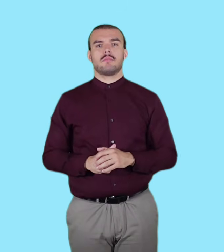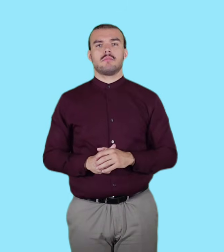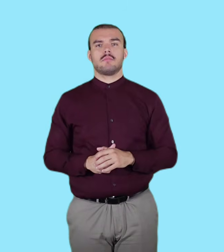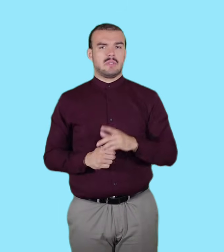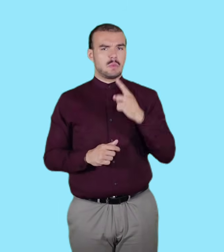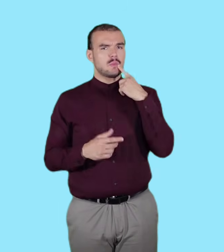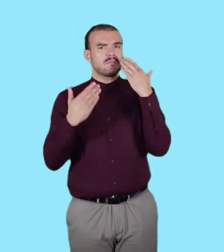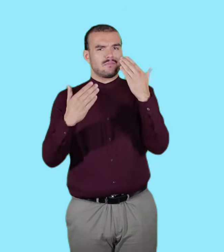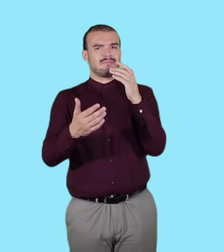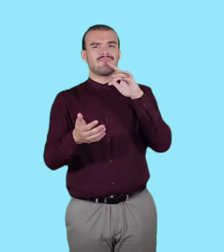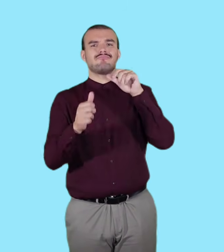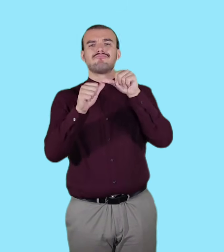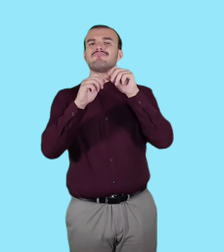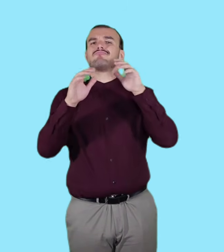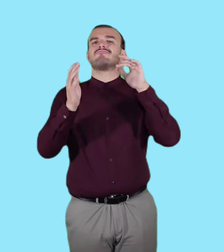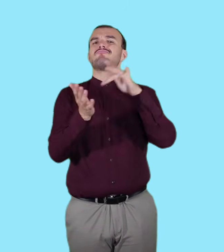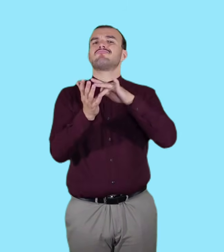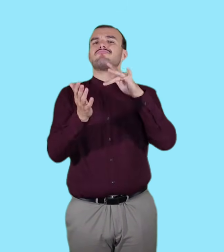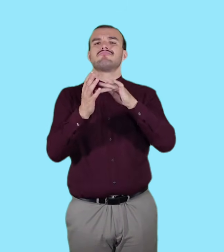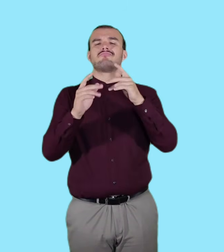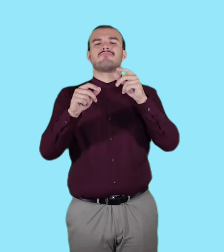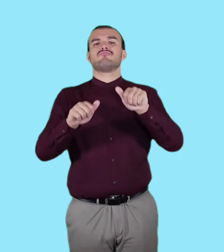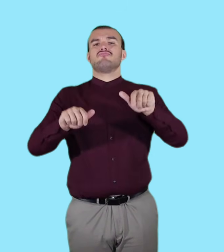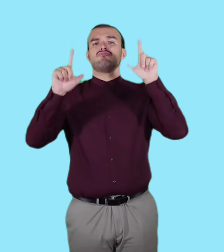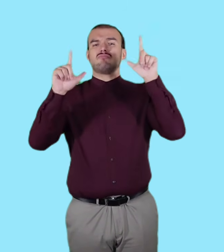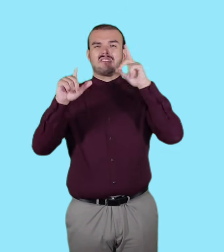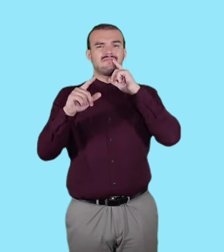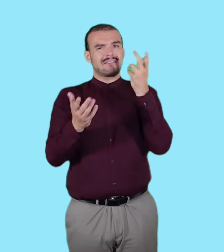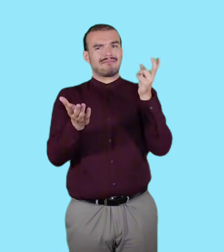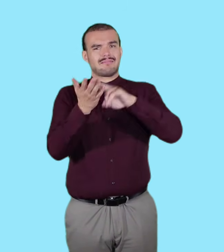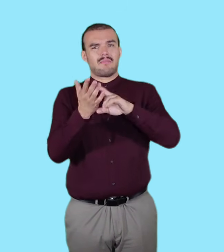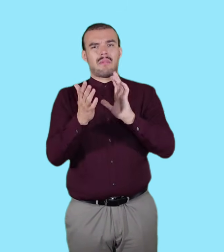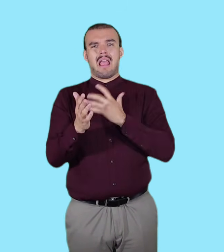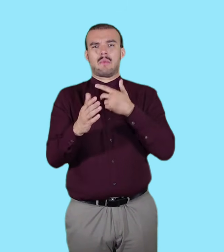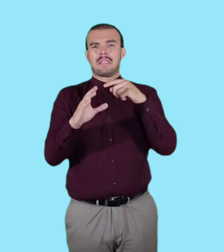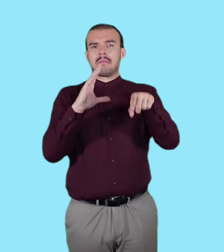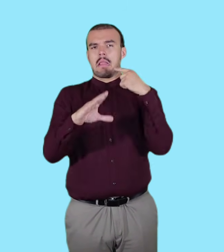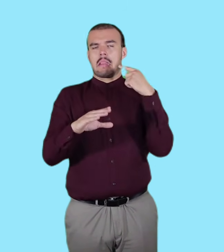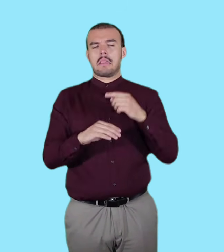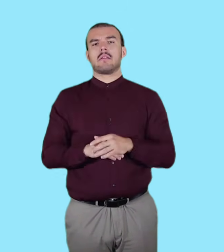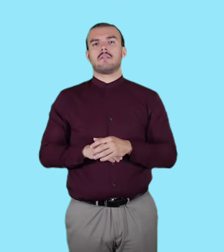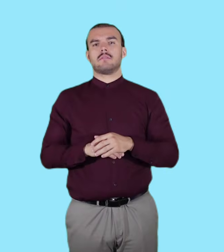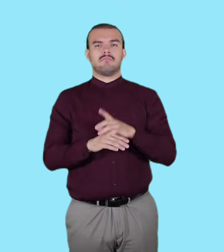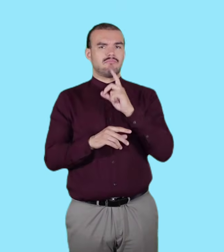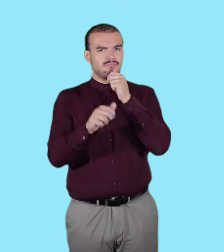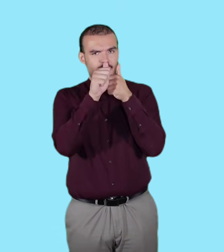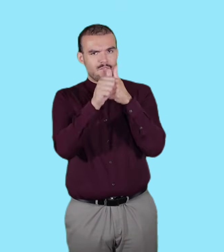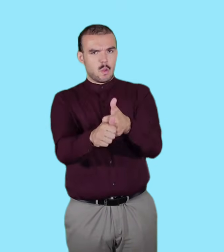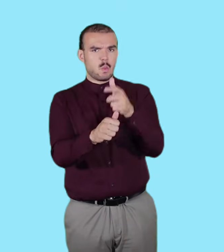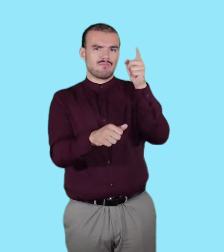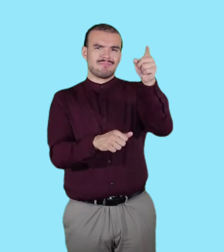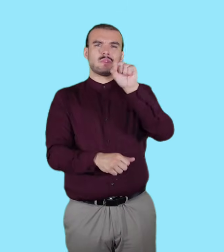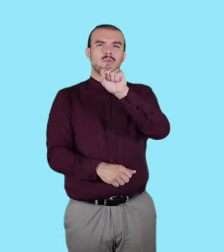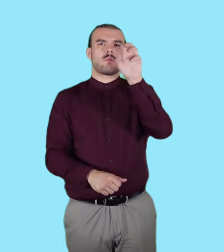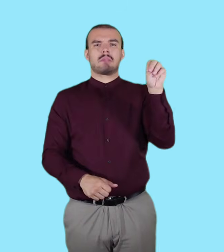You can stay in touch with AAPD by signing up for our emails and following us on social media.